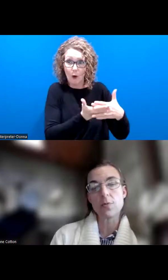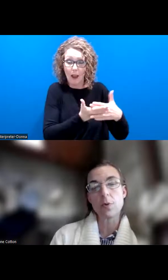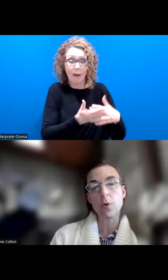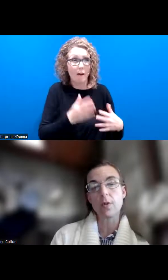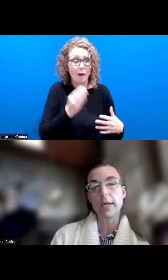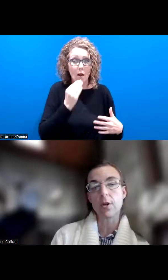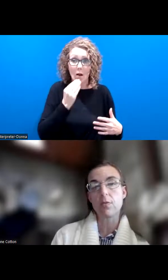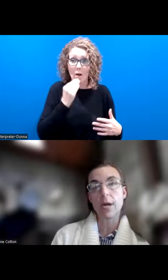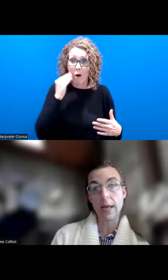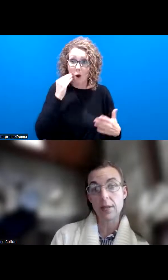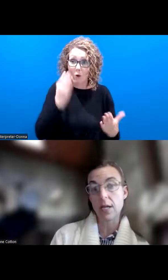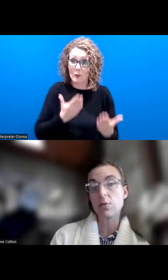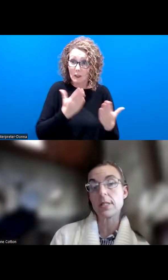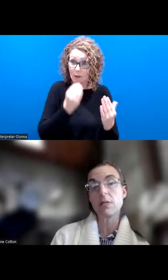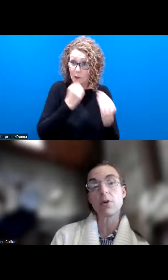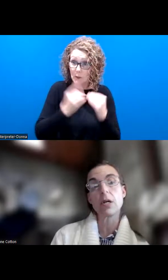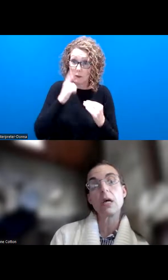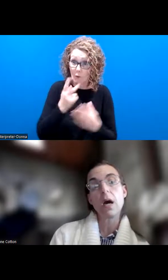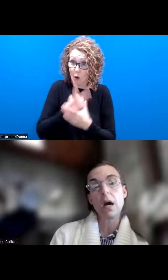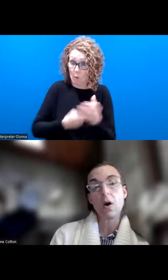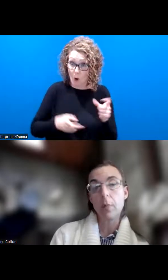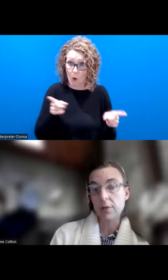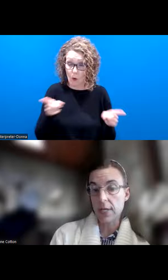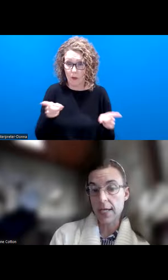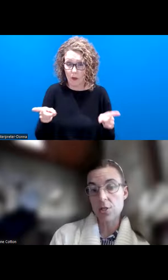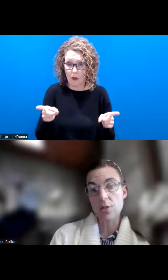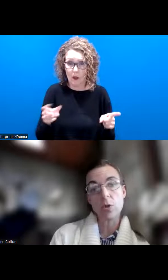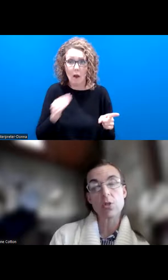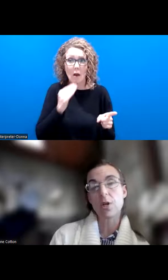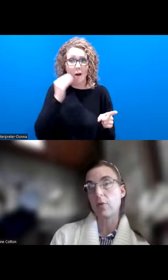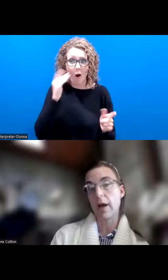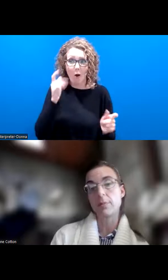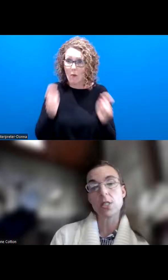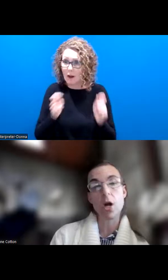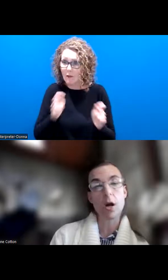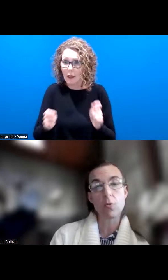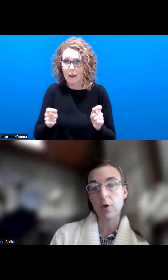. We still have a long ways to go, but IPs now actually make double the